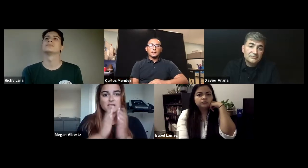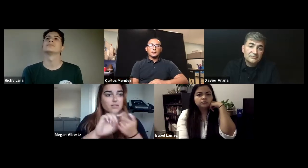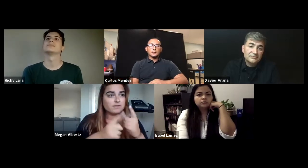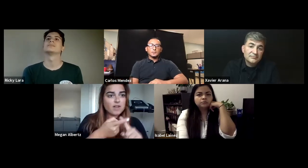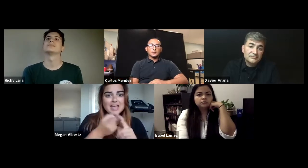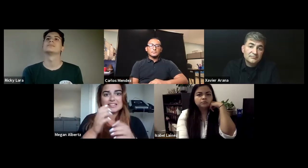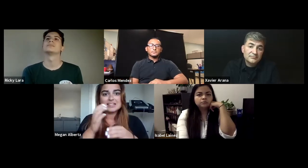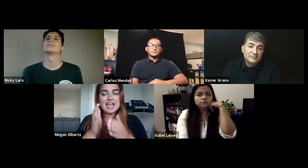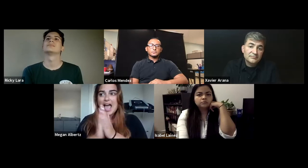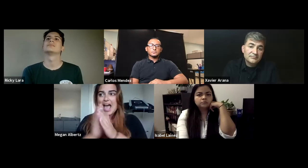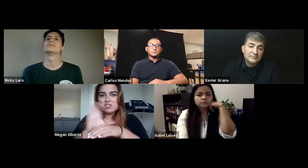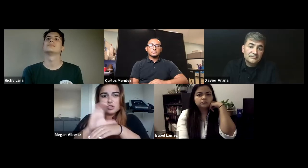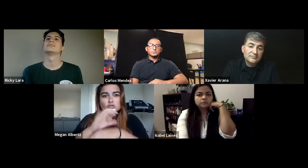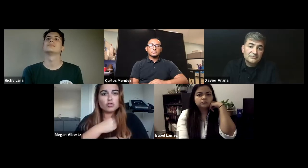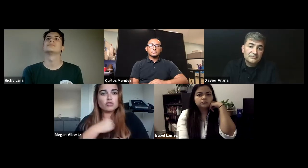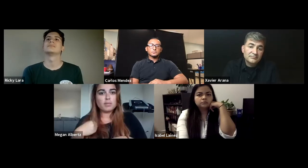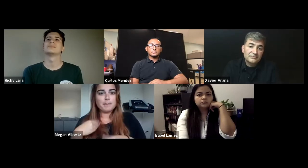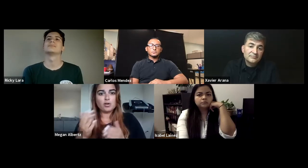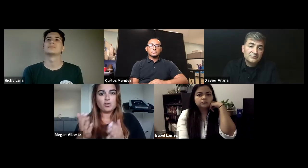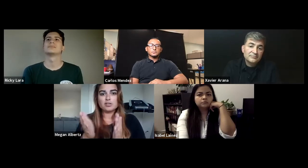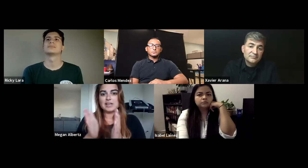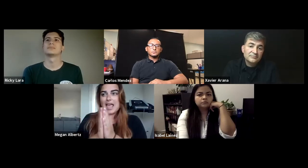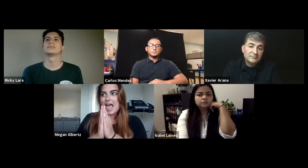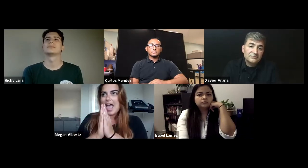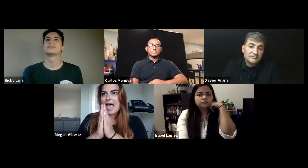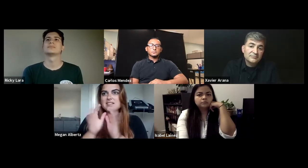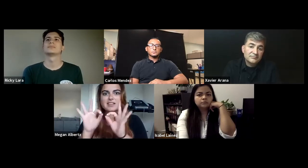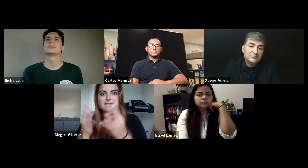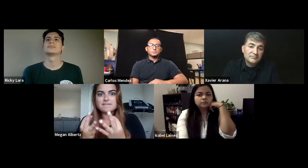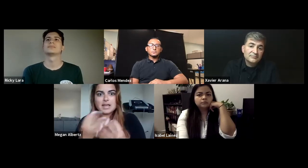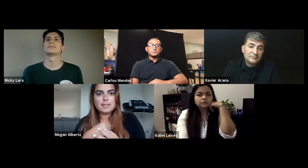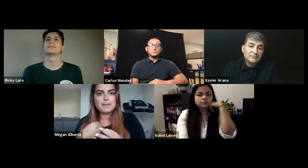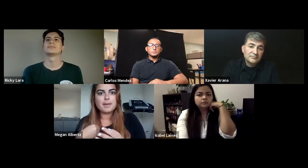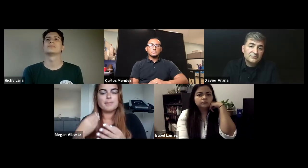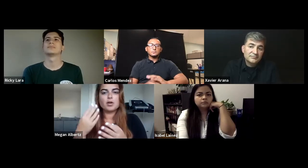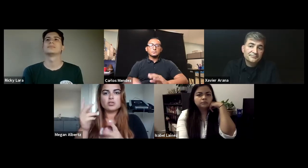um, asking friends, asking, like I said, other church members,